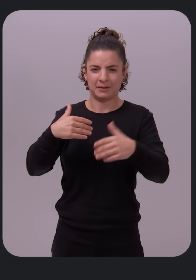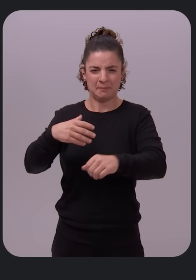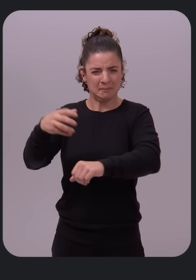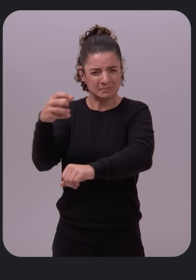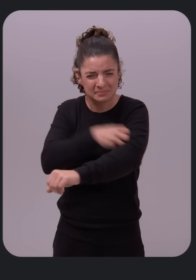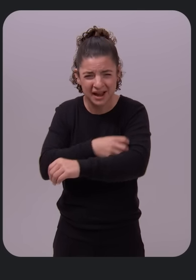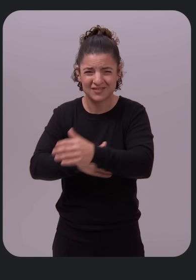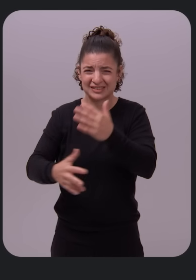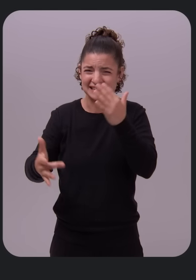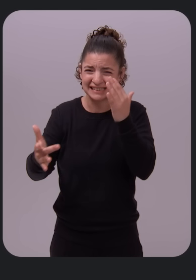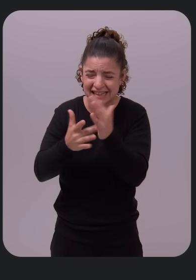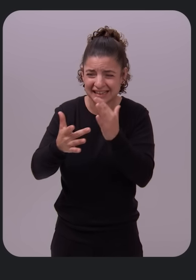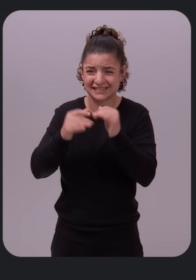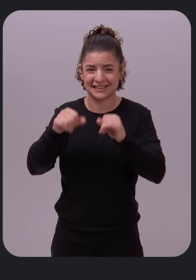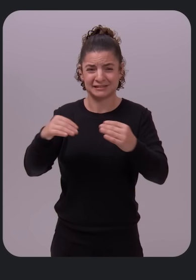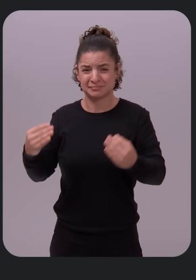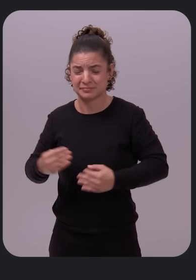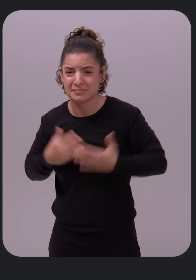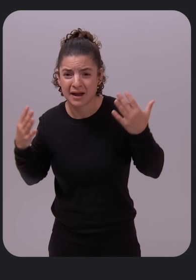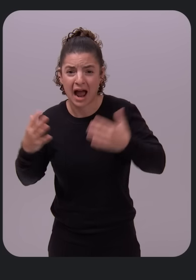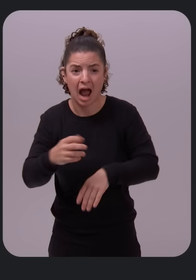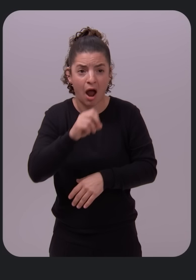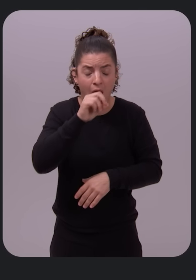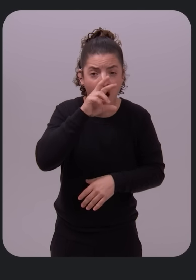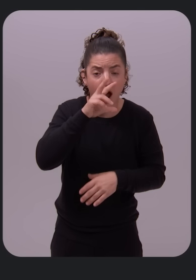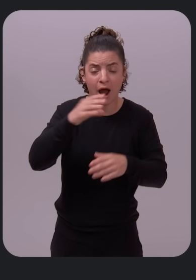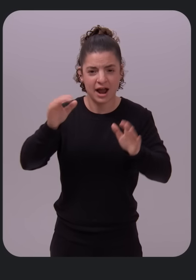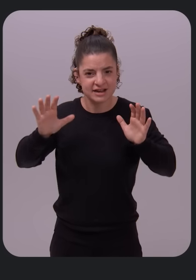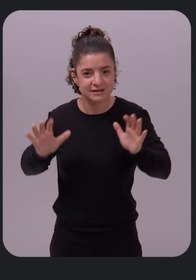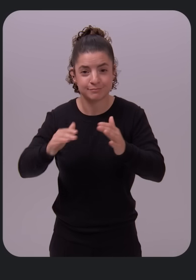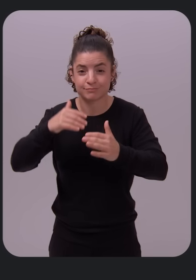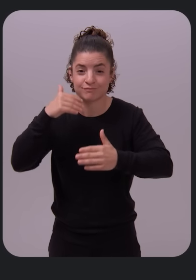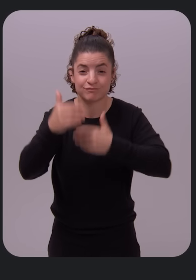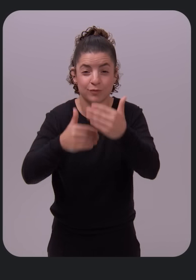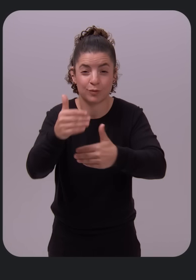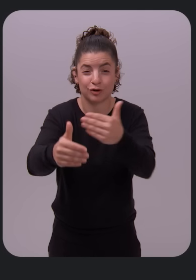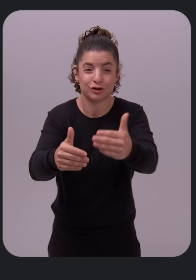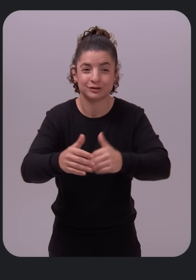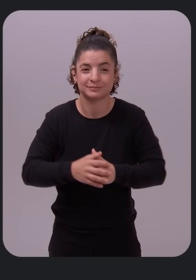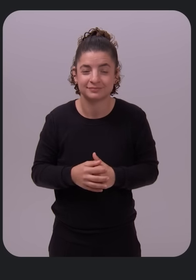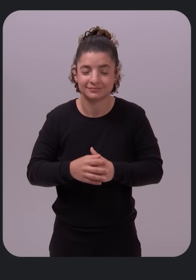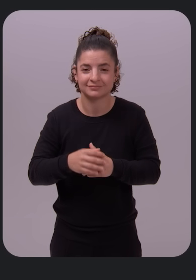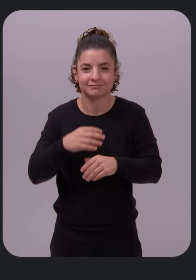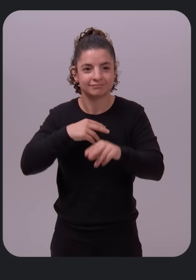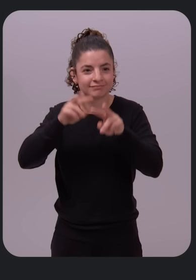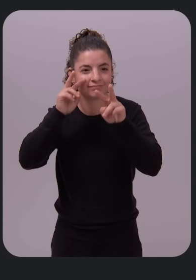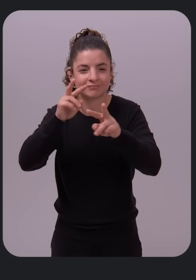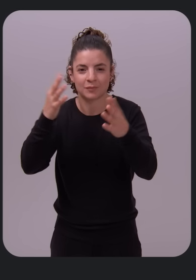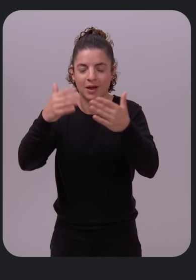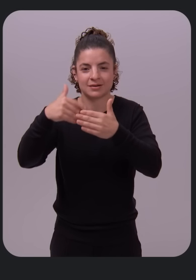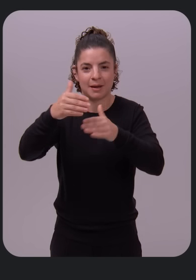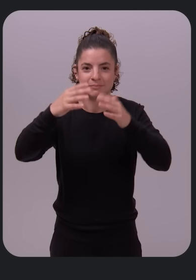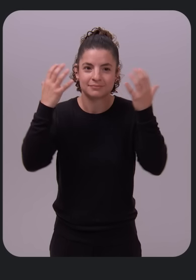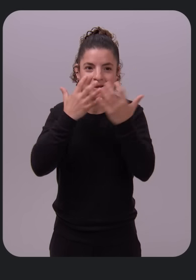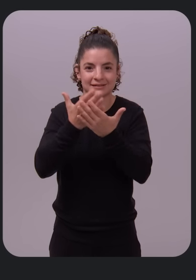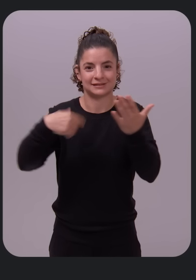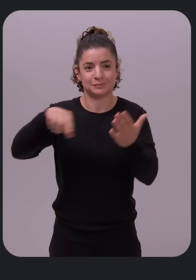of technology is to inspire to all and to move us forward. And I can't wait to see what amazing things we'll